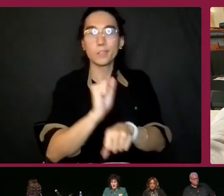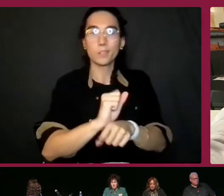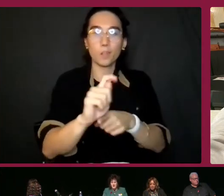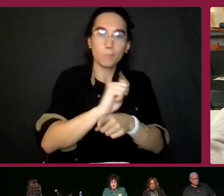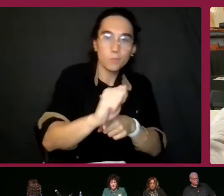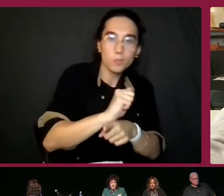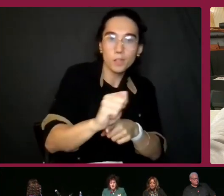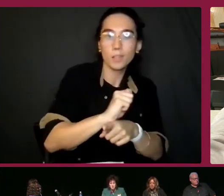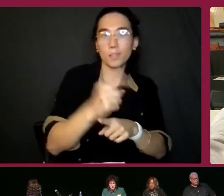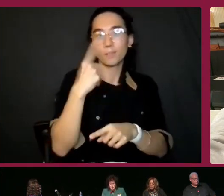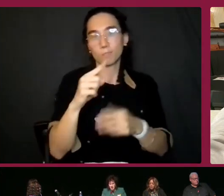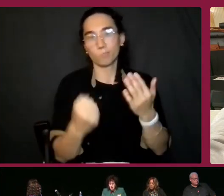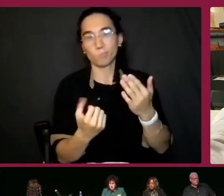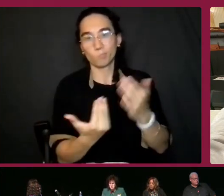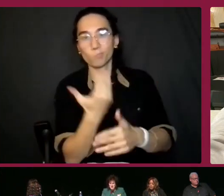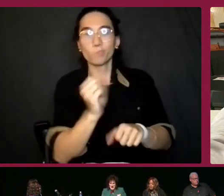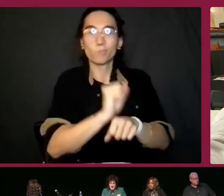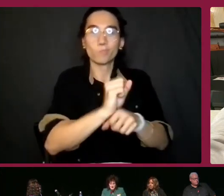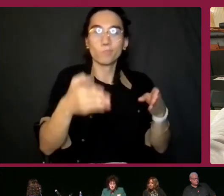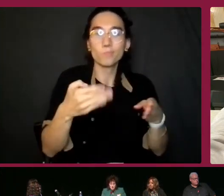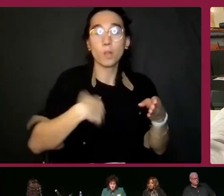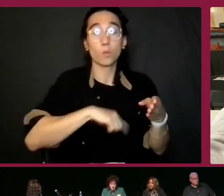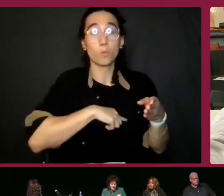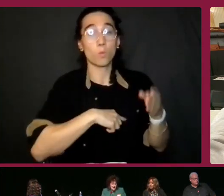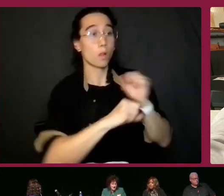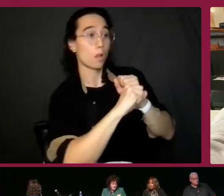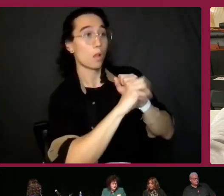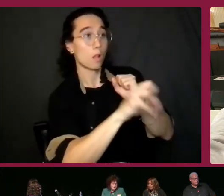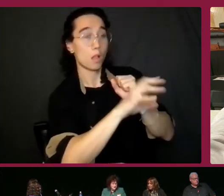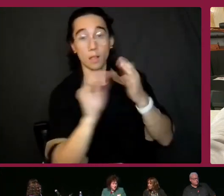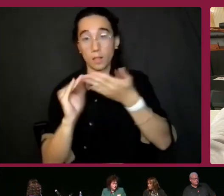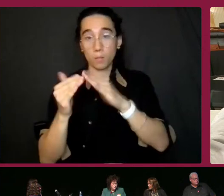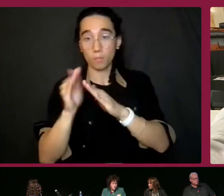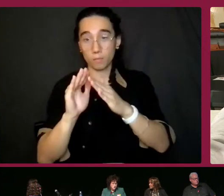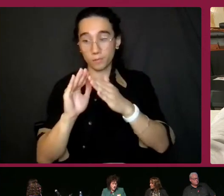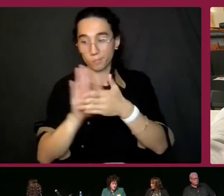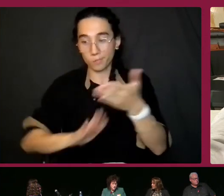were advocating that Community Colleges be added to the WIOA Act as authorized trainers.